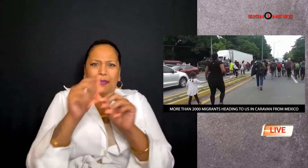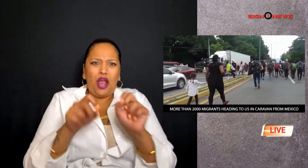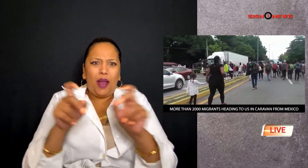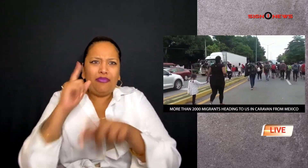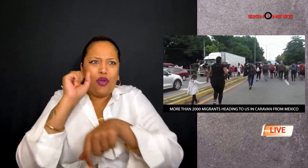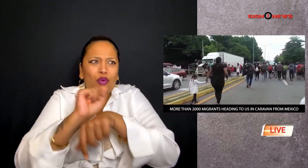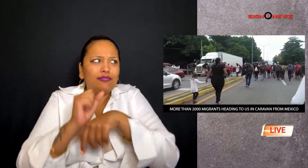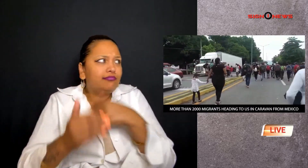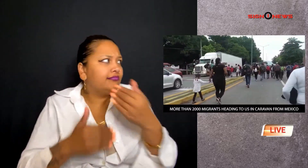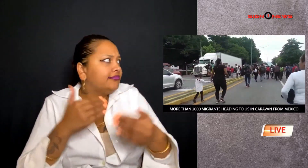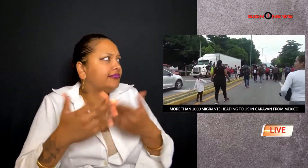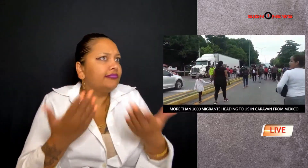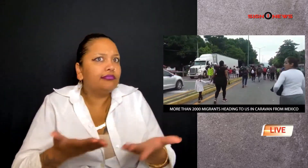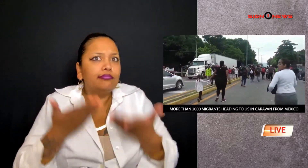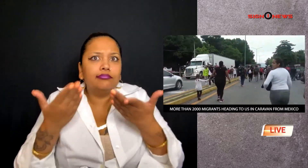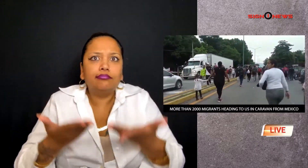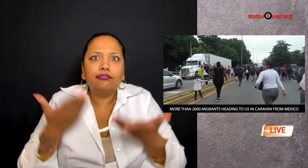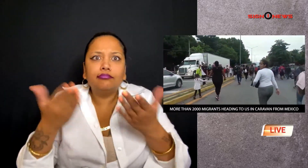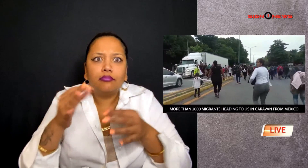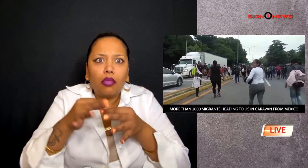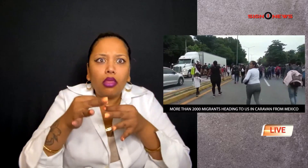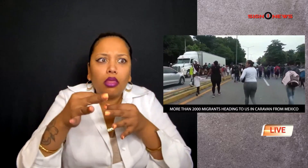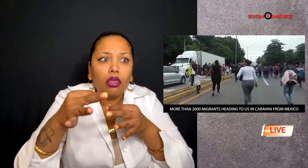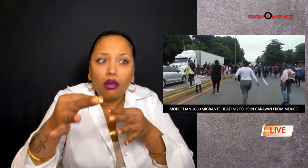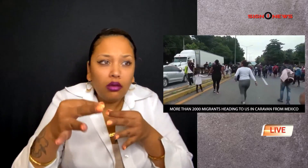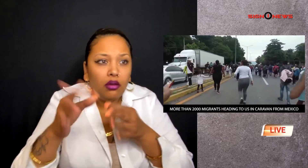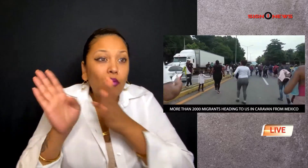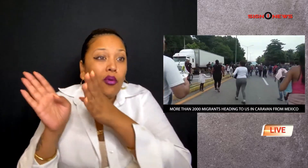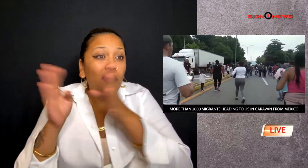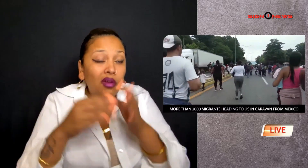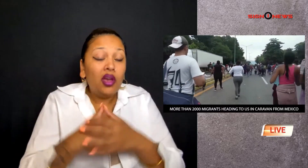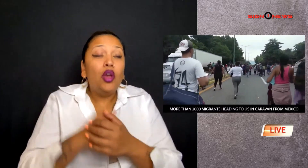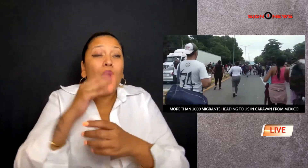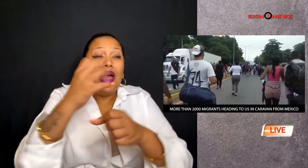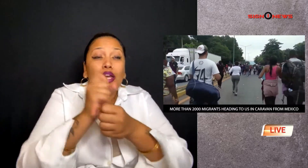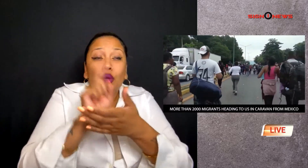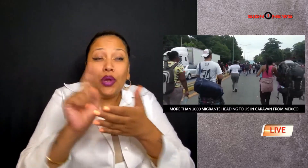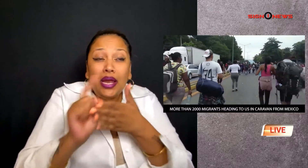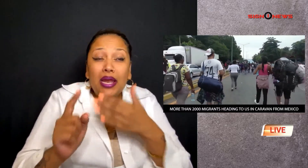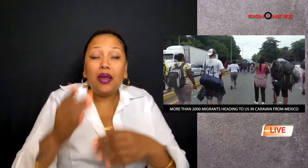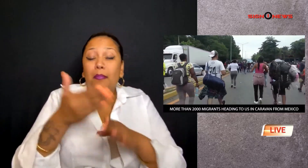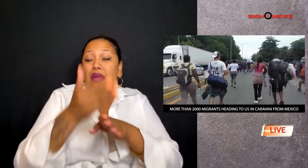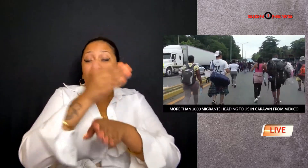migrants often have to wait for several months with limited opportunities for work